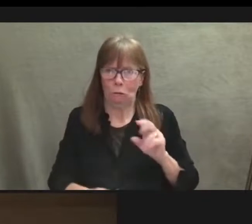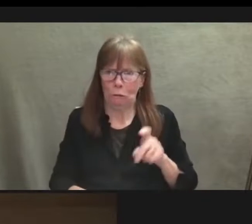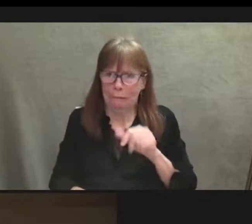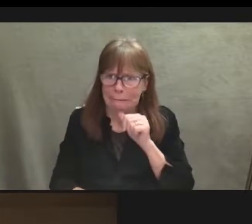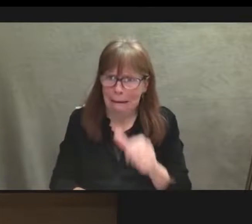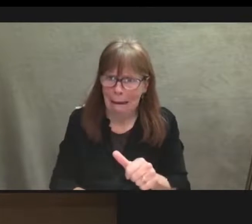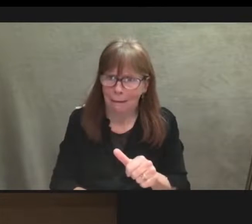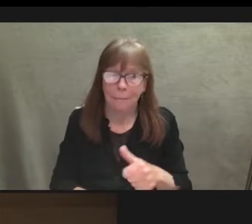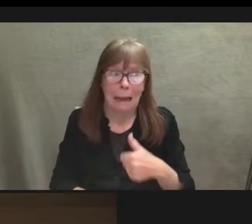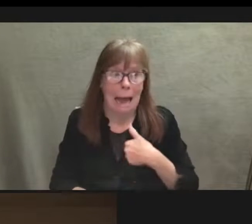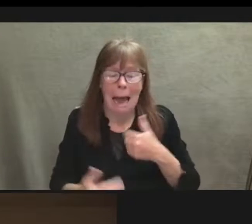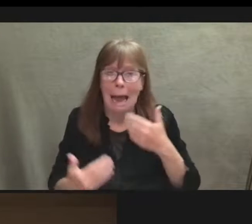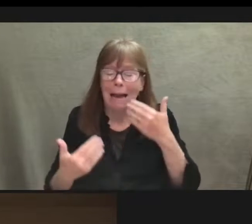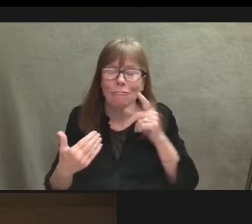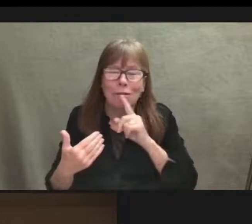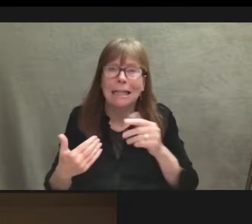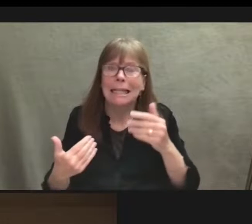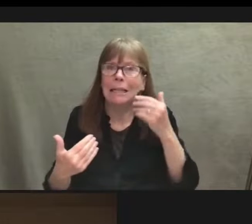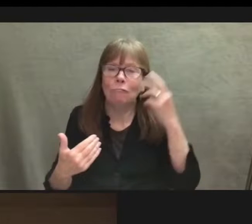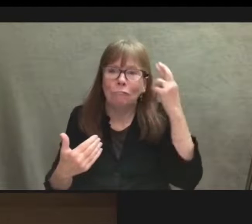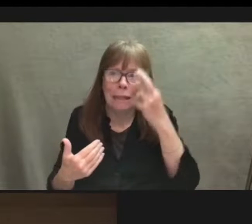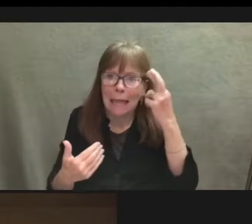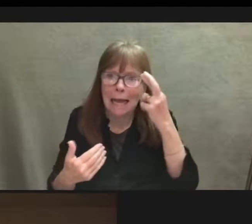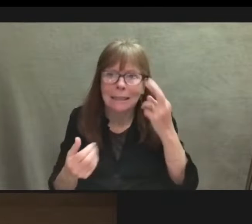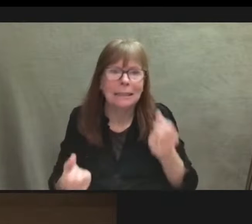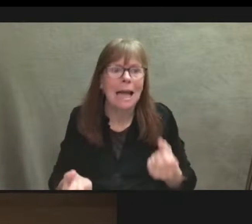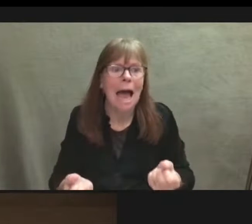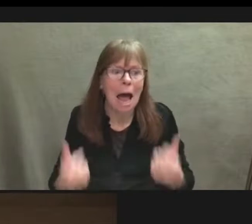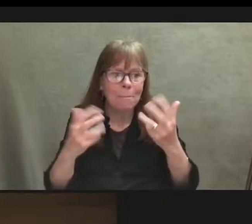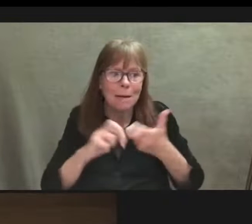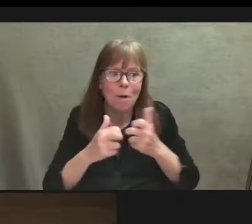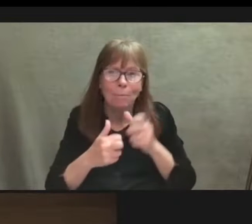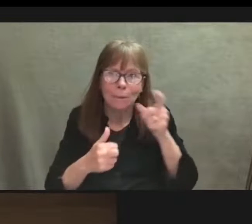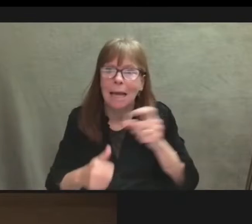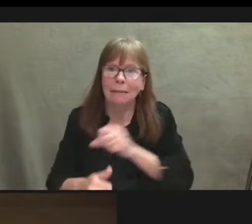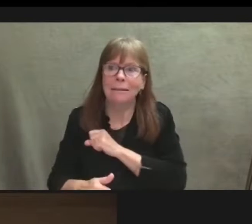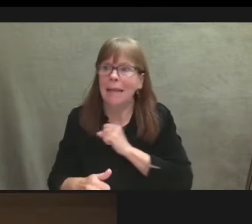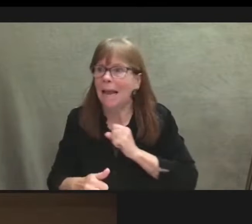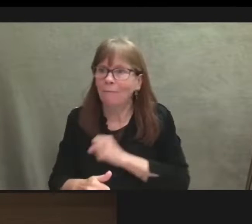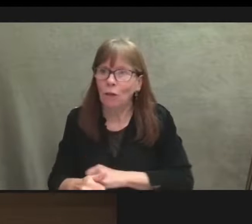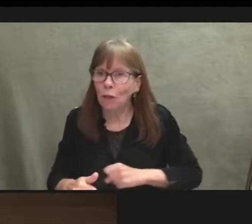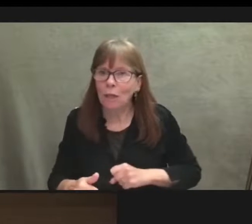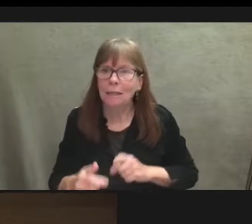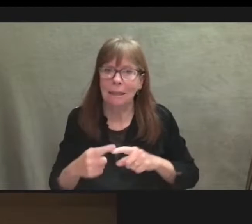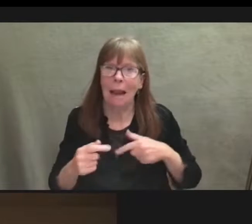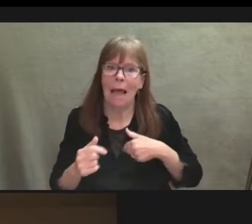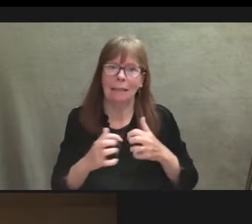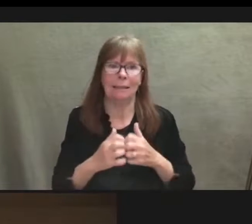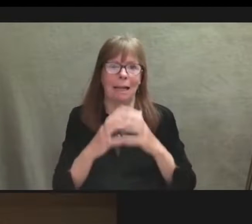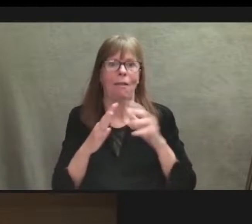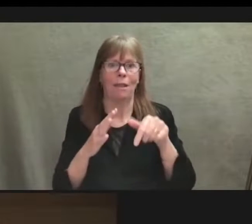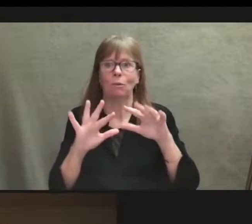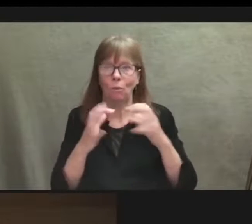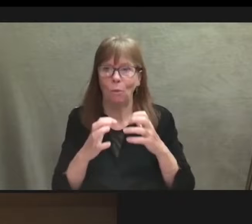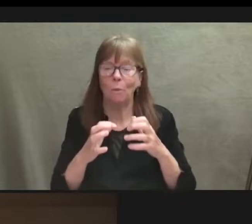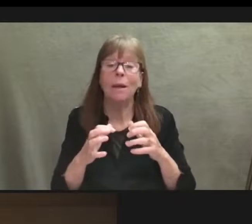realize the extent of the problems we had at Stanford until I founded this group and people started coming to me with their stories.